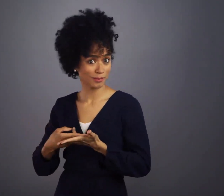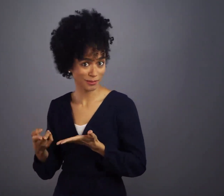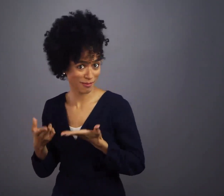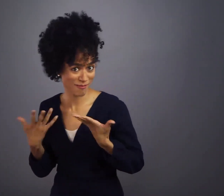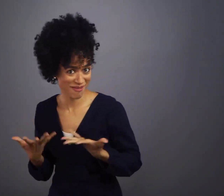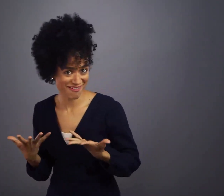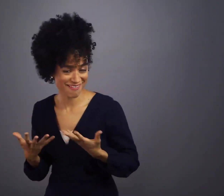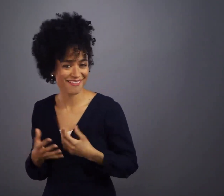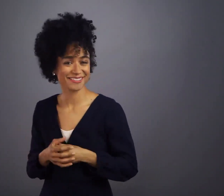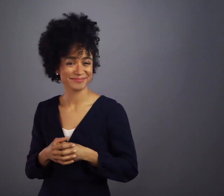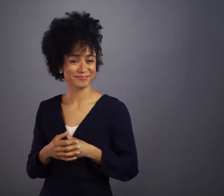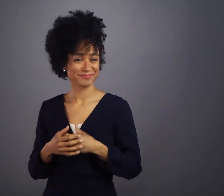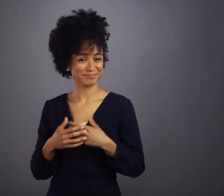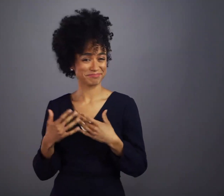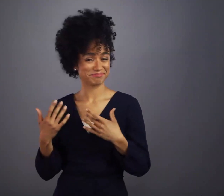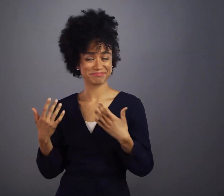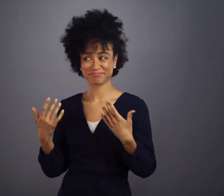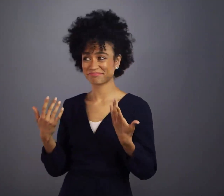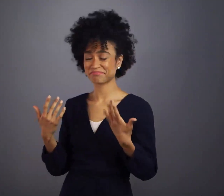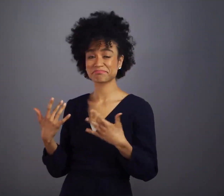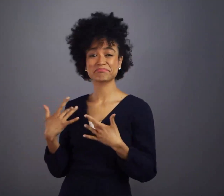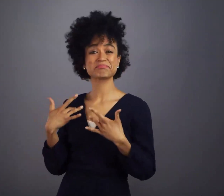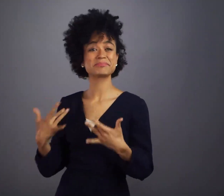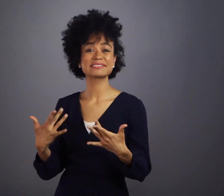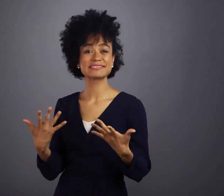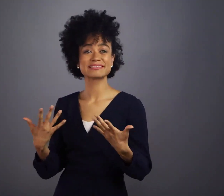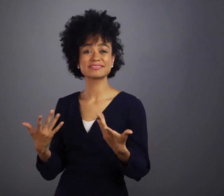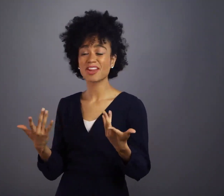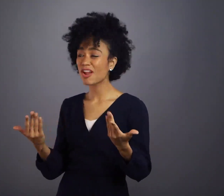why he took that first drink than you have.